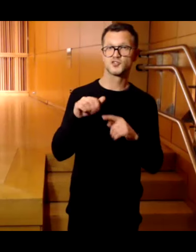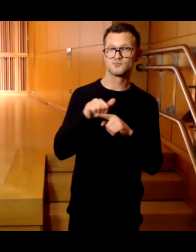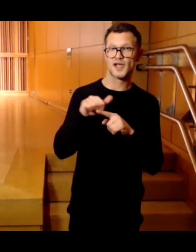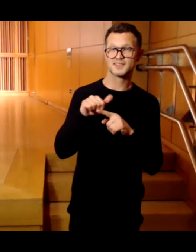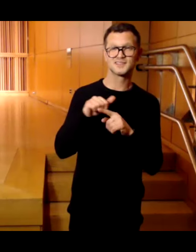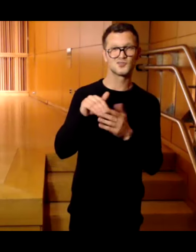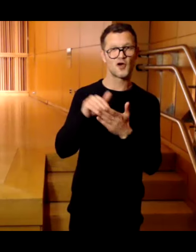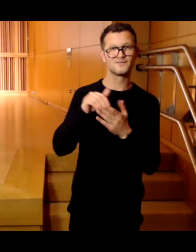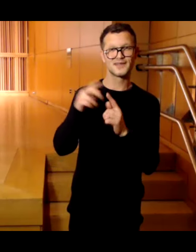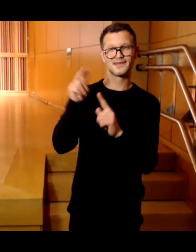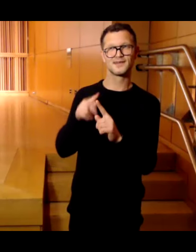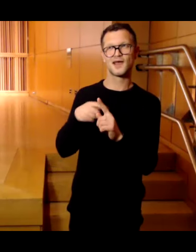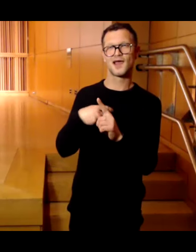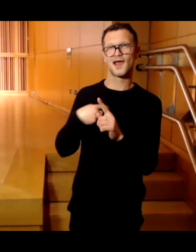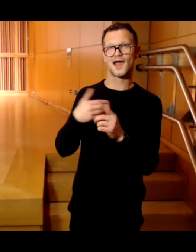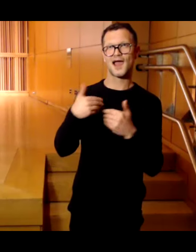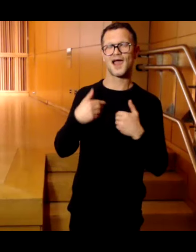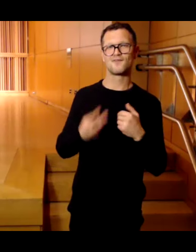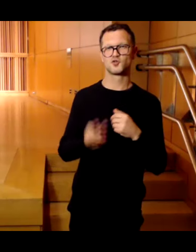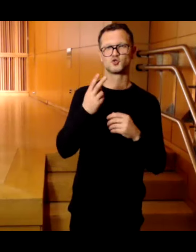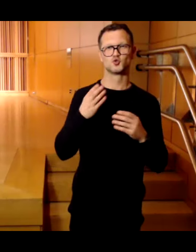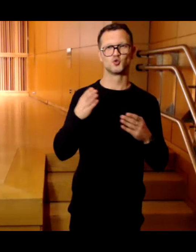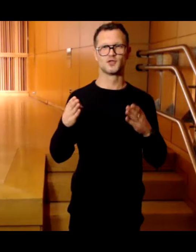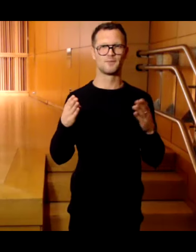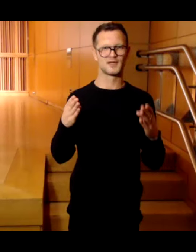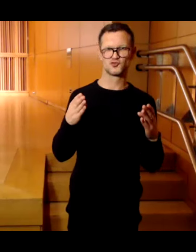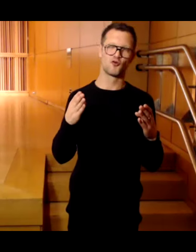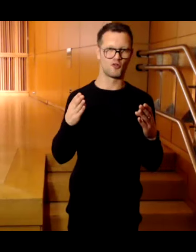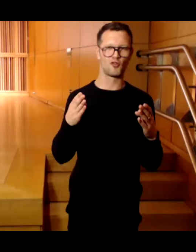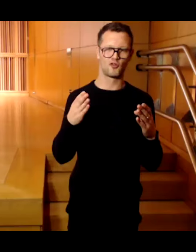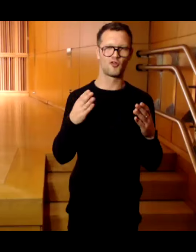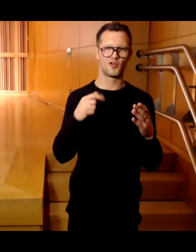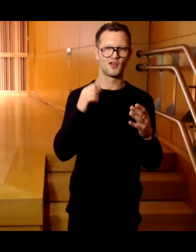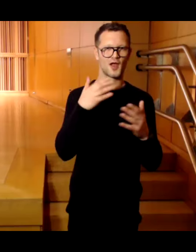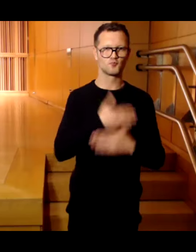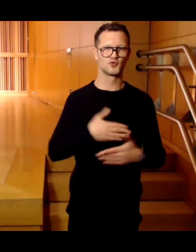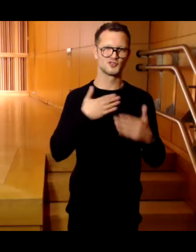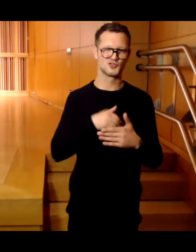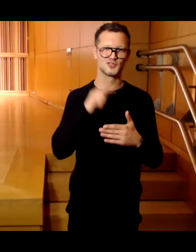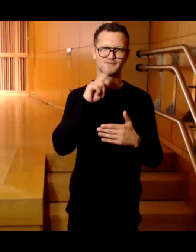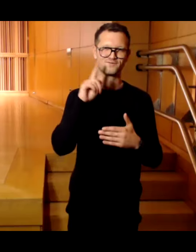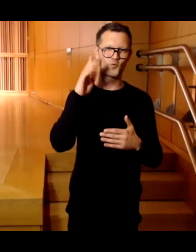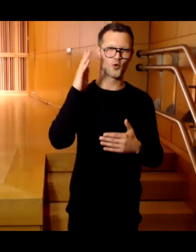two-dimensional appreciation. of its aesthetic qualities, those grand traditions of preaching and music.